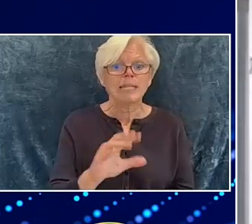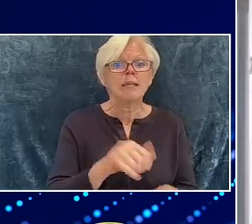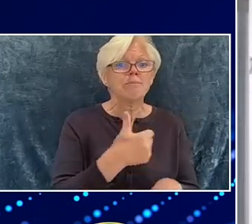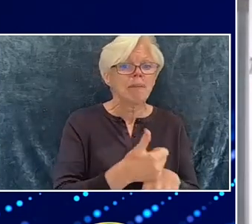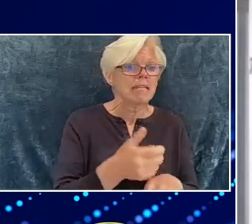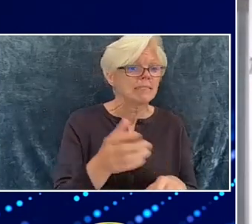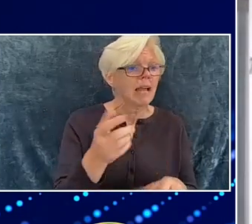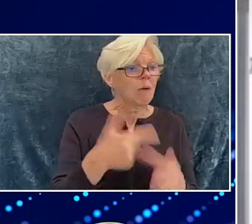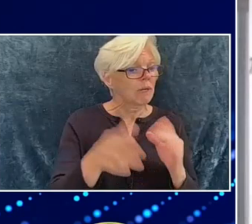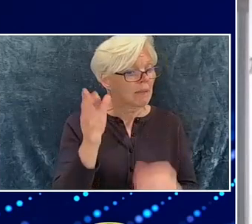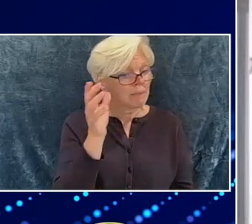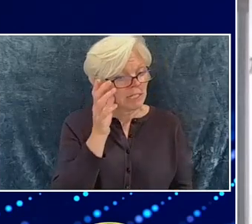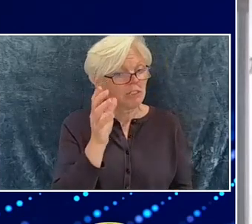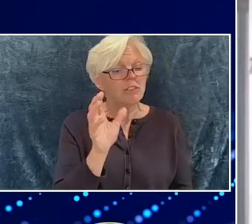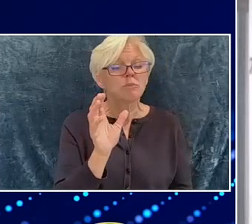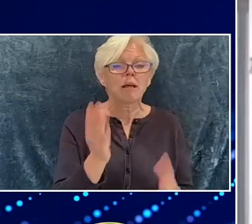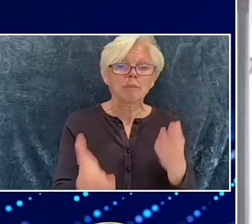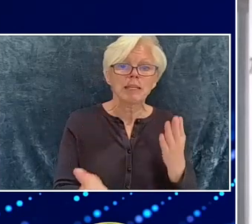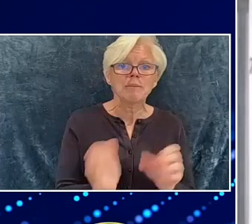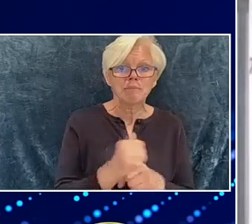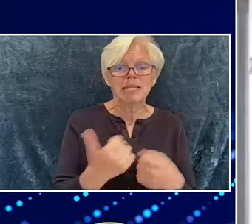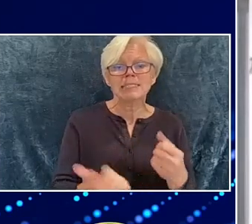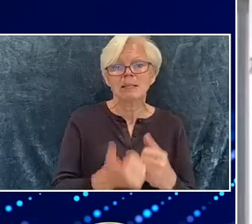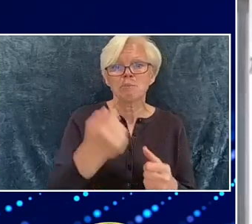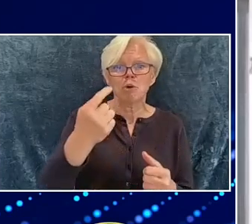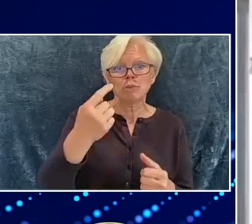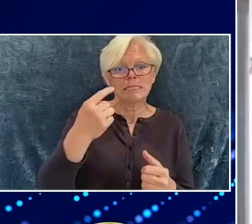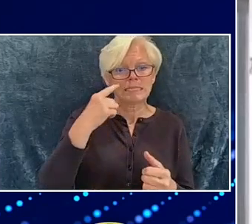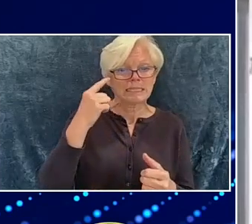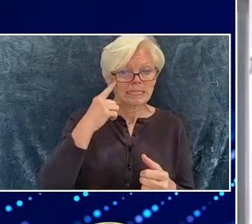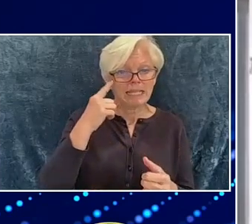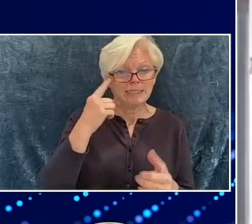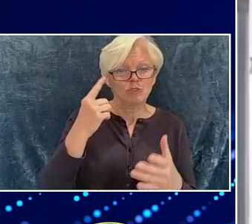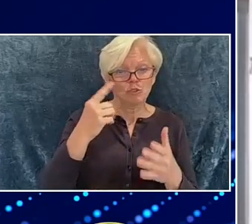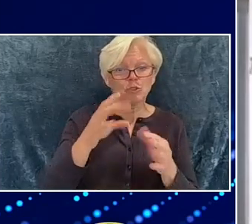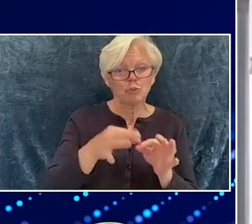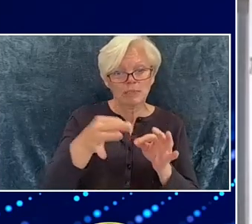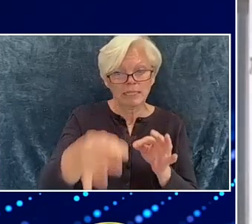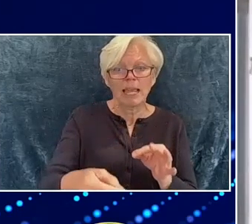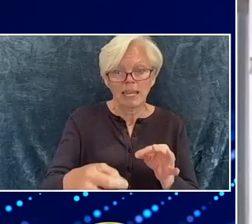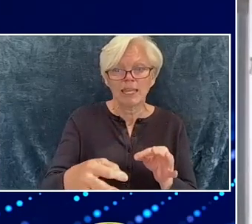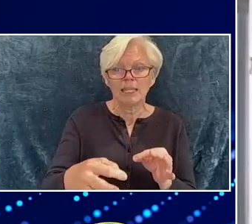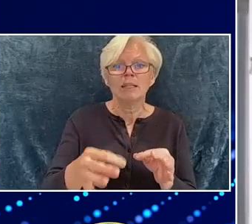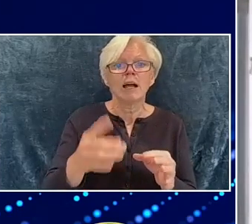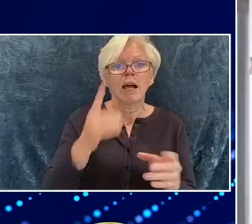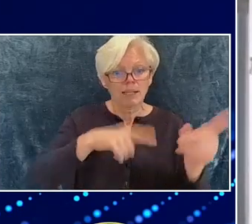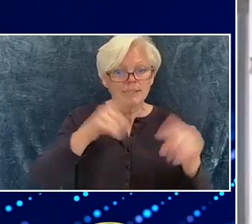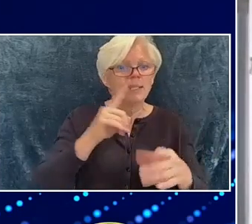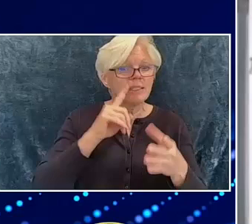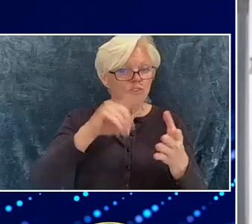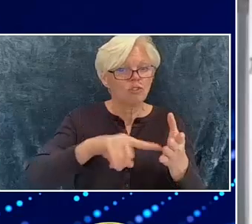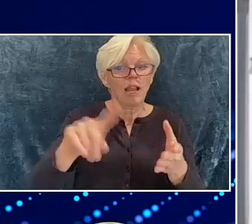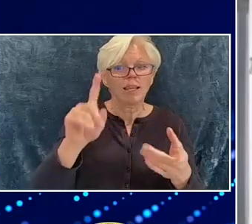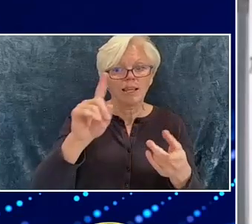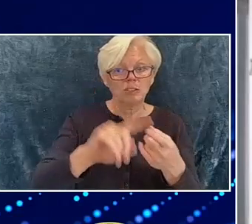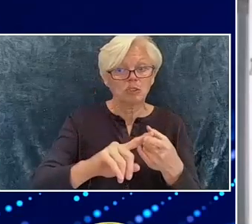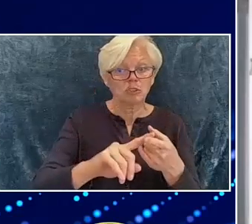delay a consensus check until- I mean, at least until tomorrow, if not until Thursday. And so I guess I would just say,